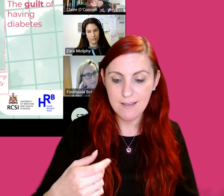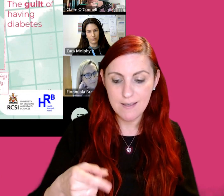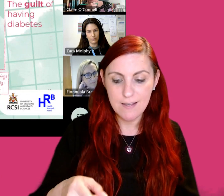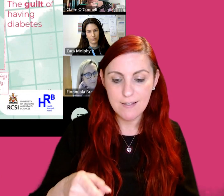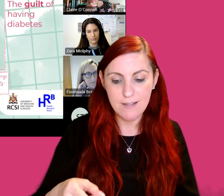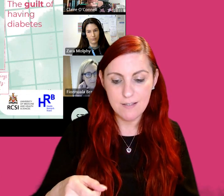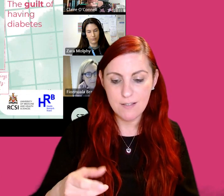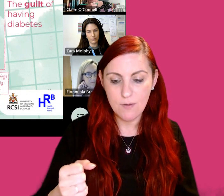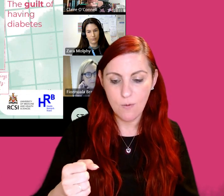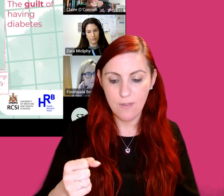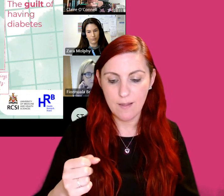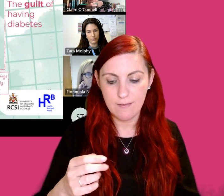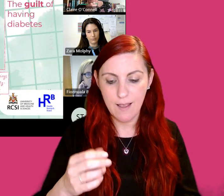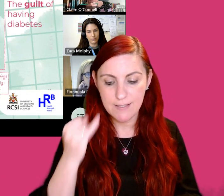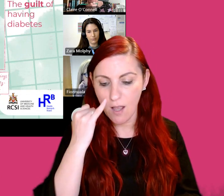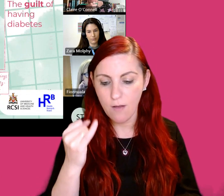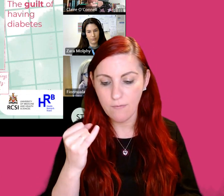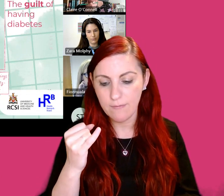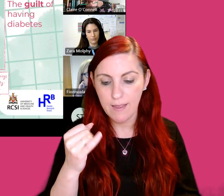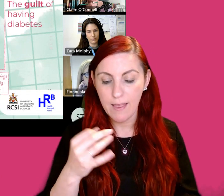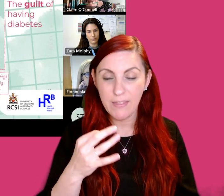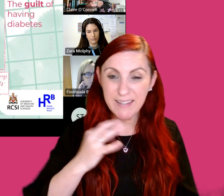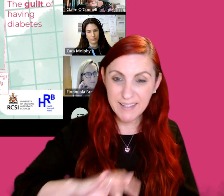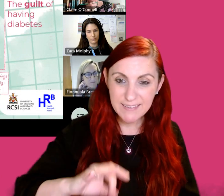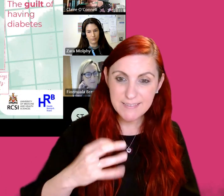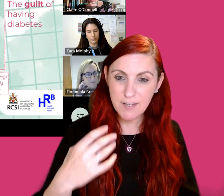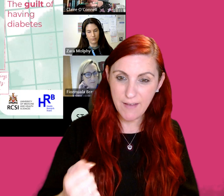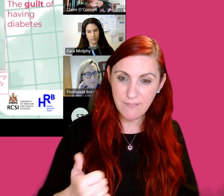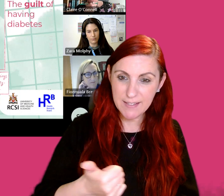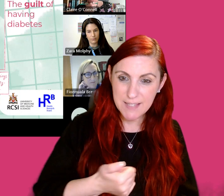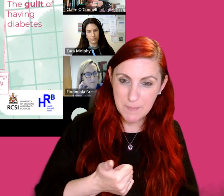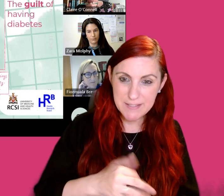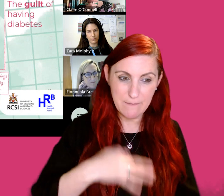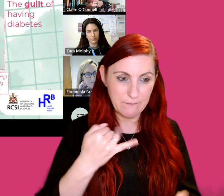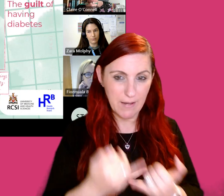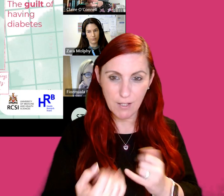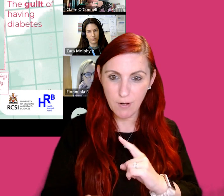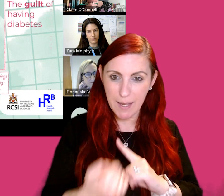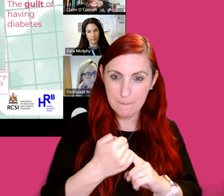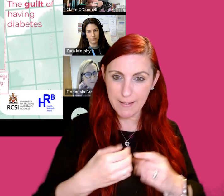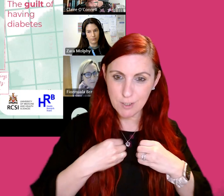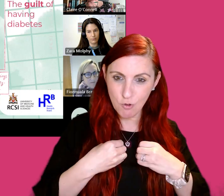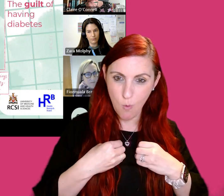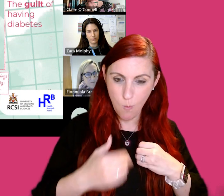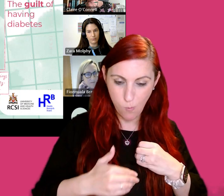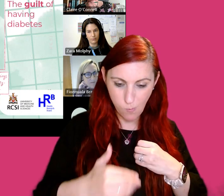having diabetes the guilt of harming your own baby but also the guilt of having to focus on